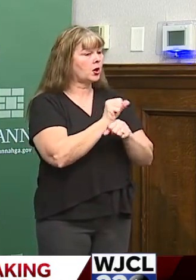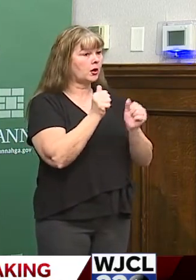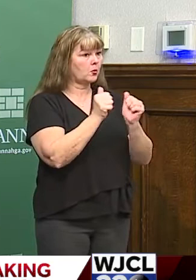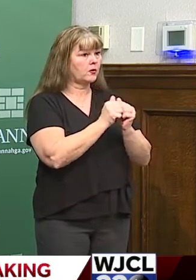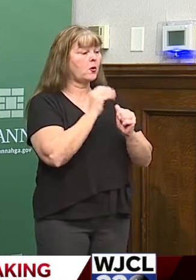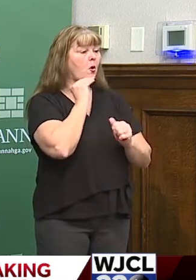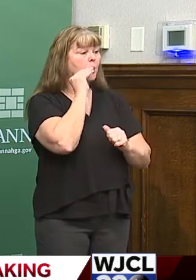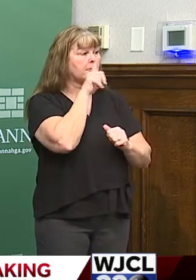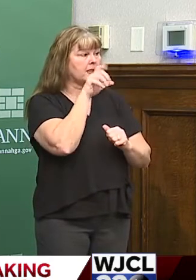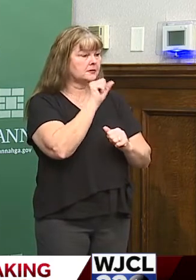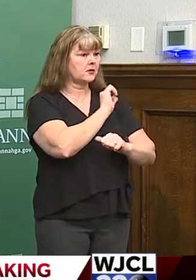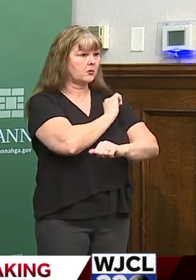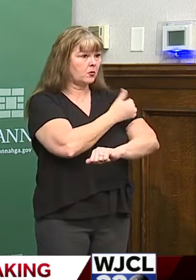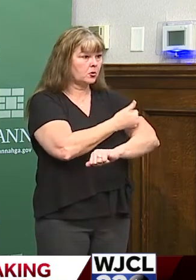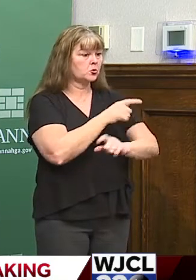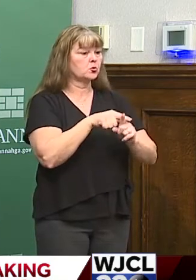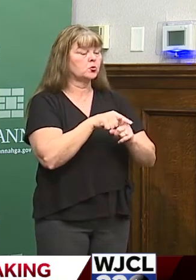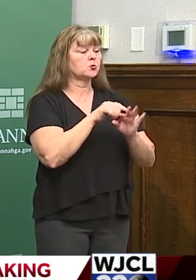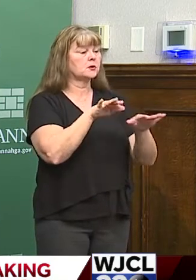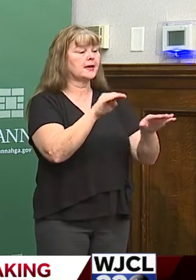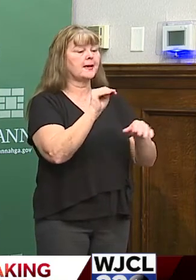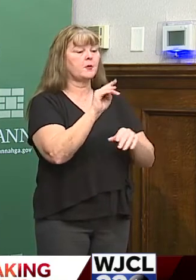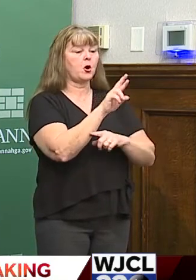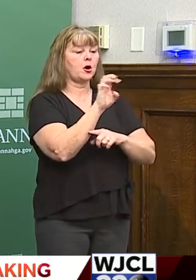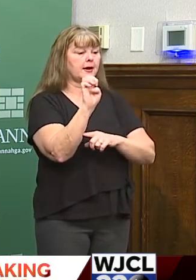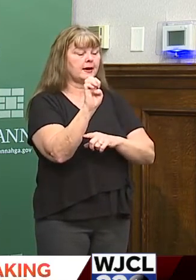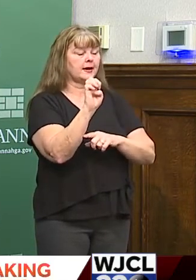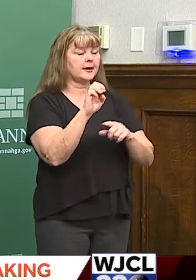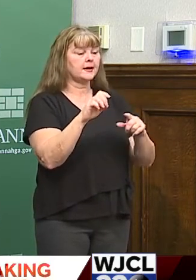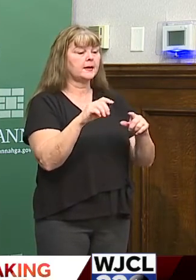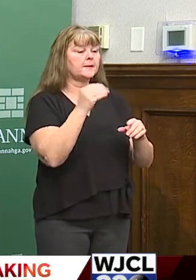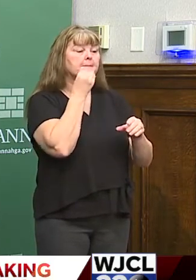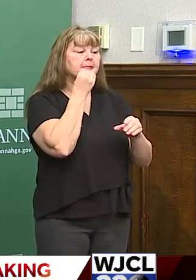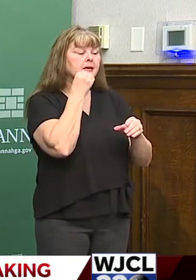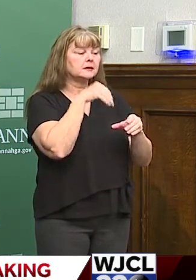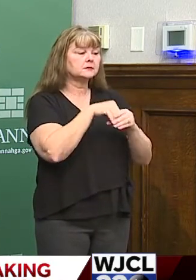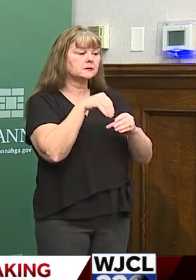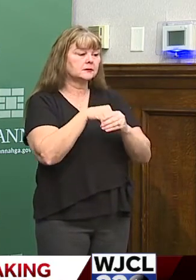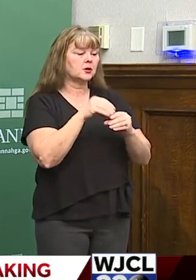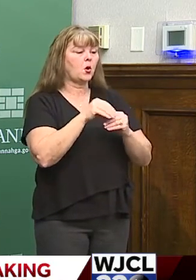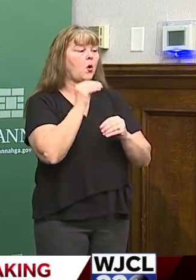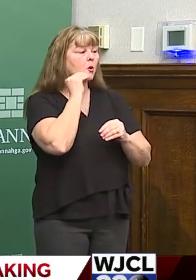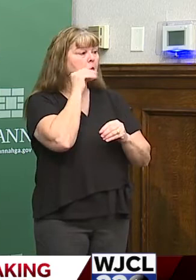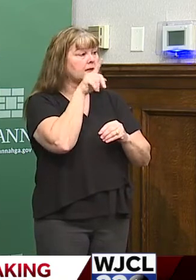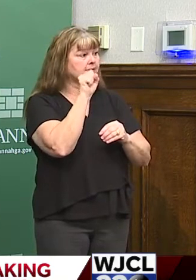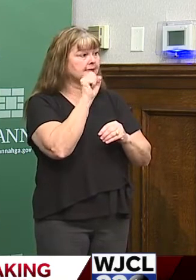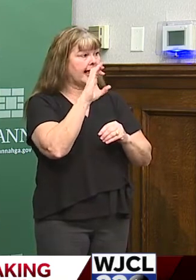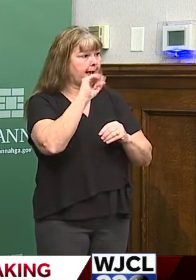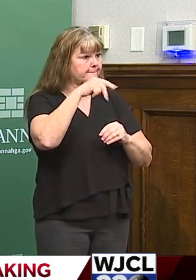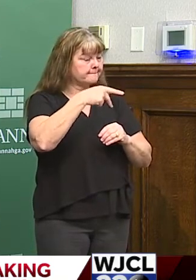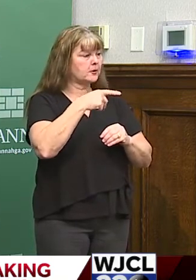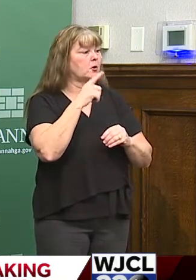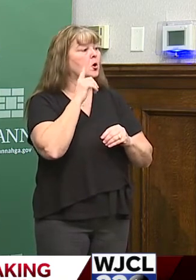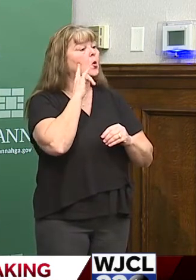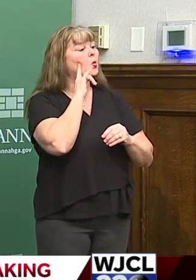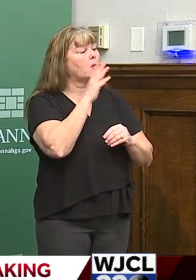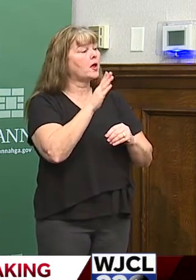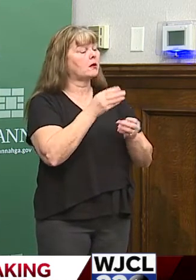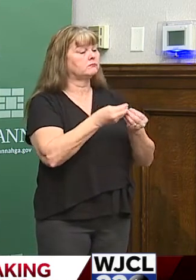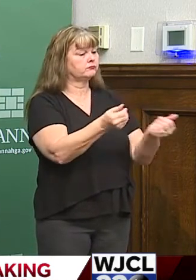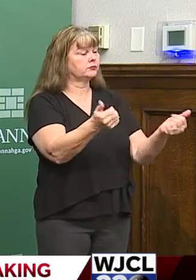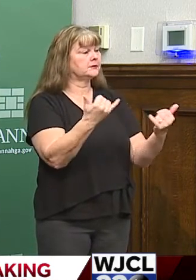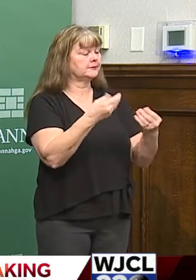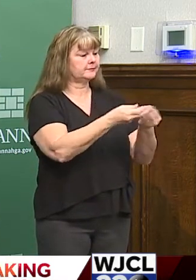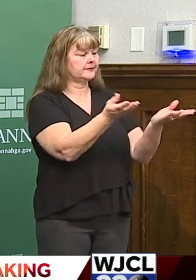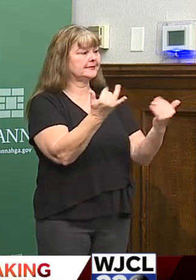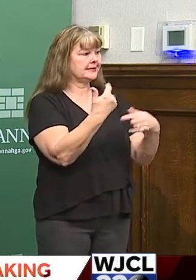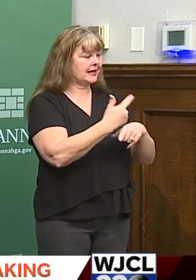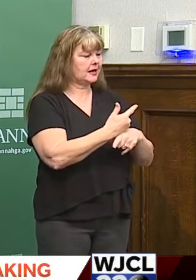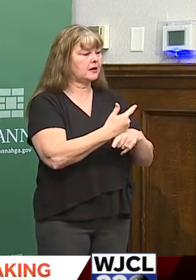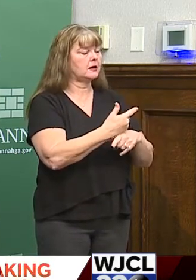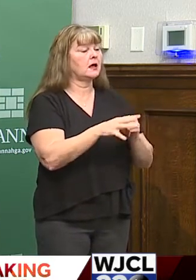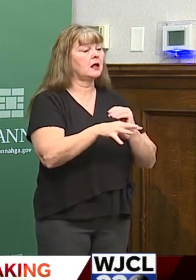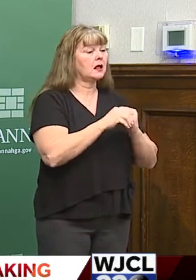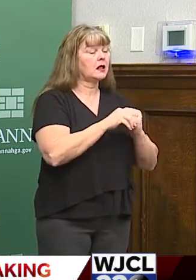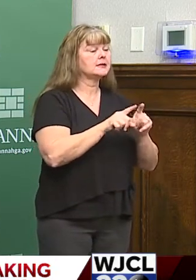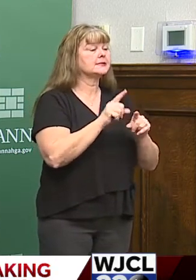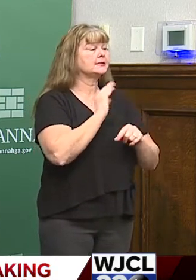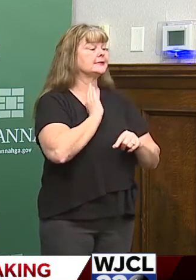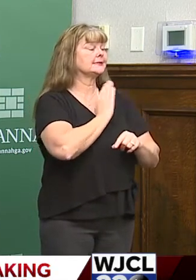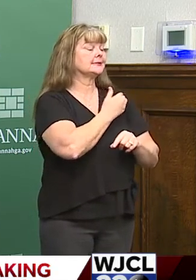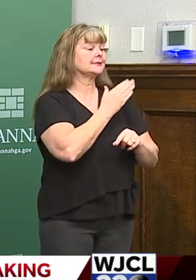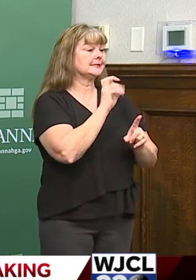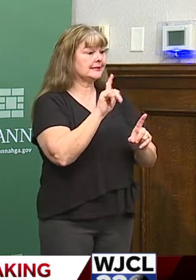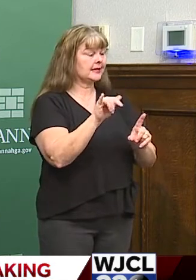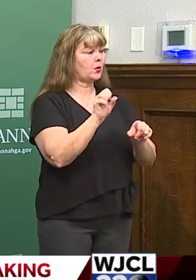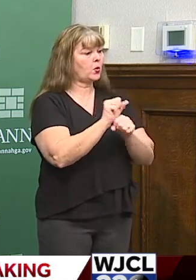TO LET THE CITY KNOW, THE CITY STARTED WORKING WITH THE HOMELESS AUTHORITY TO DISTRIBUTE M.R.E.'S TO THE HOMELESS CAMPS AND THAT DISTRIBUTION WILL BEGIN TODAY.